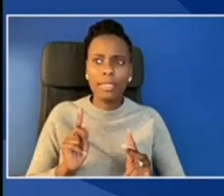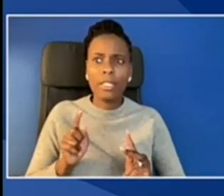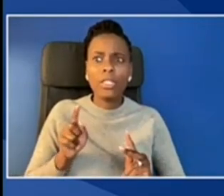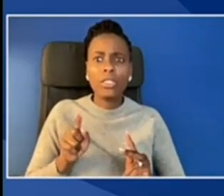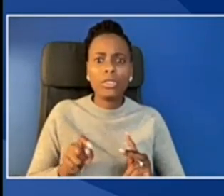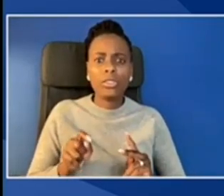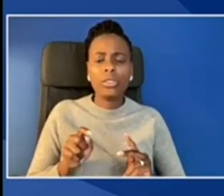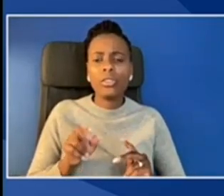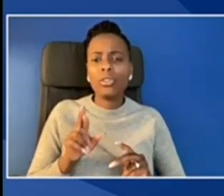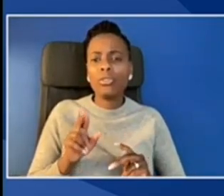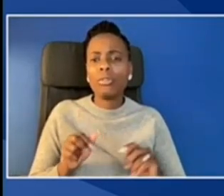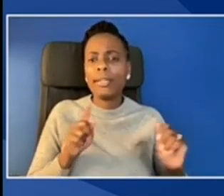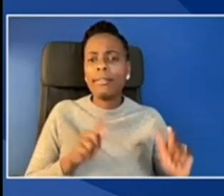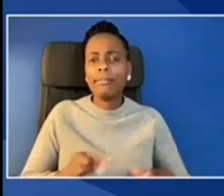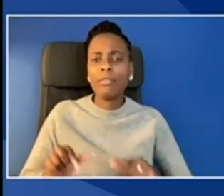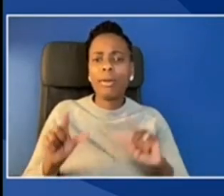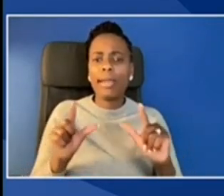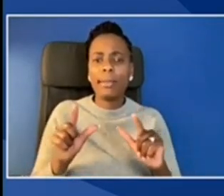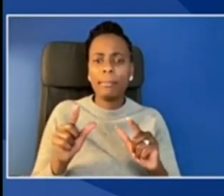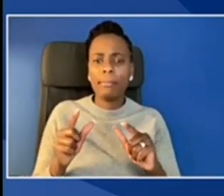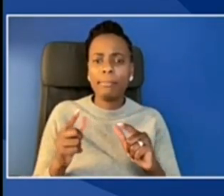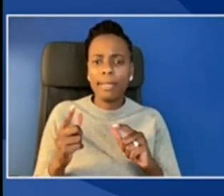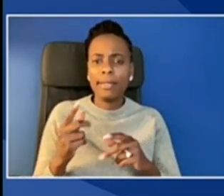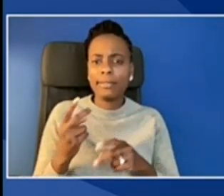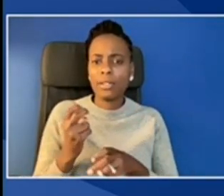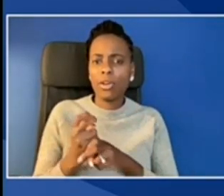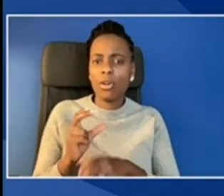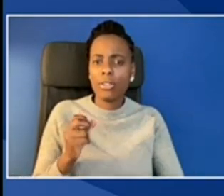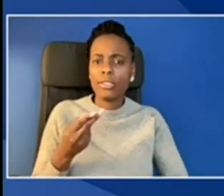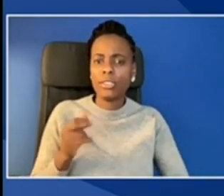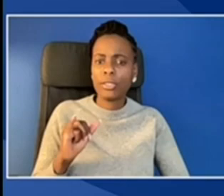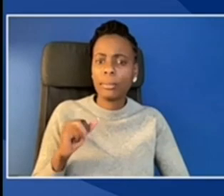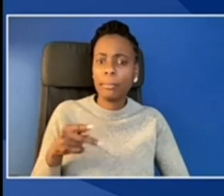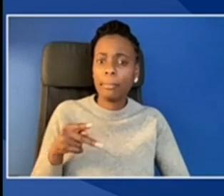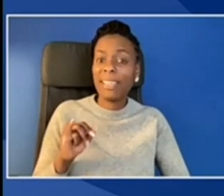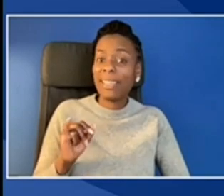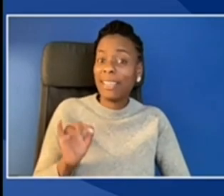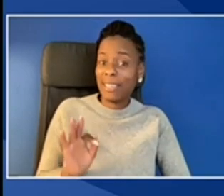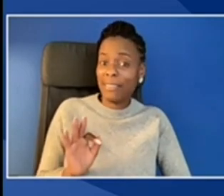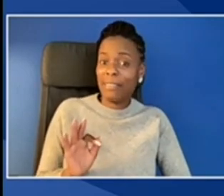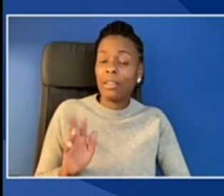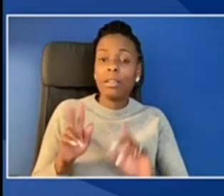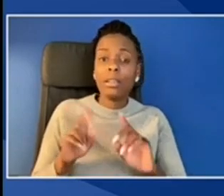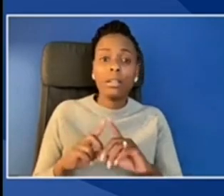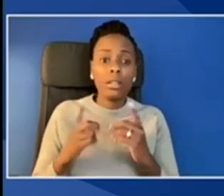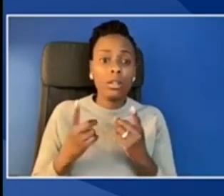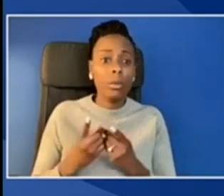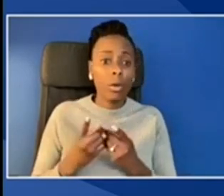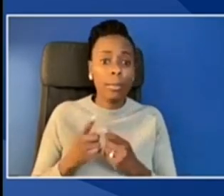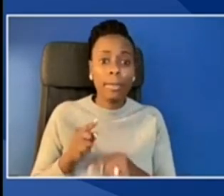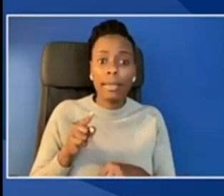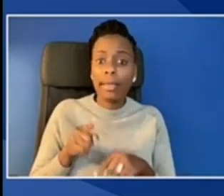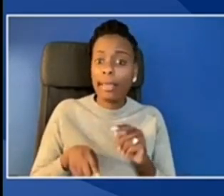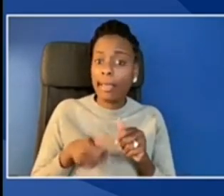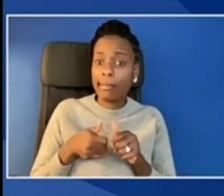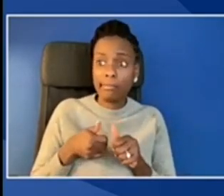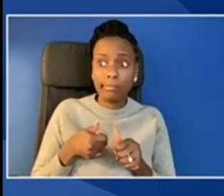hardship. So if the Department is not able to follow through on some type of